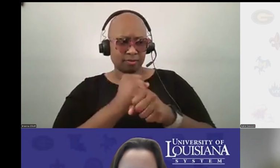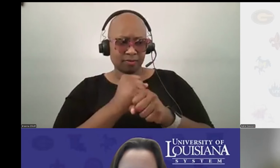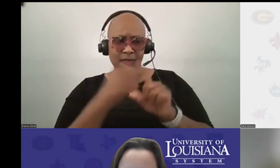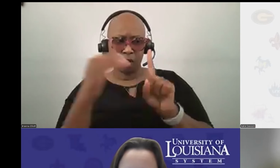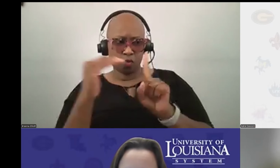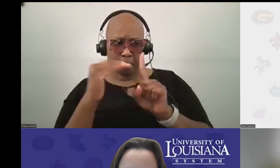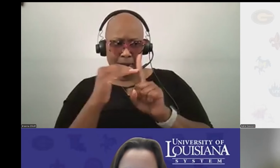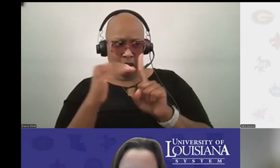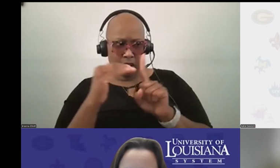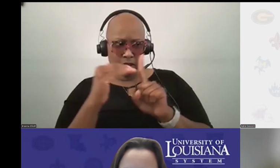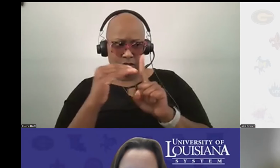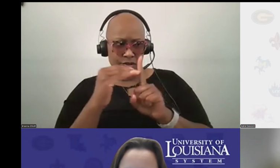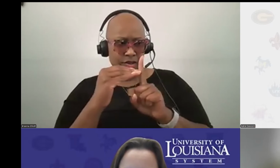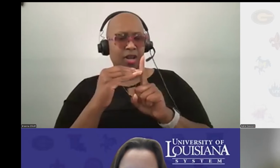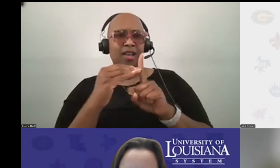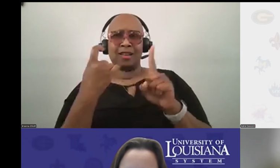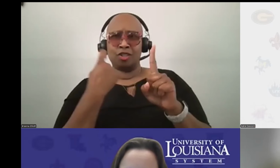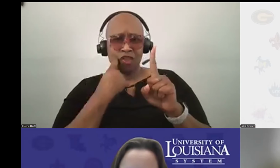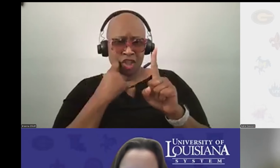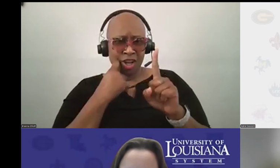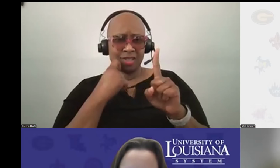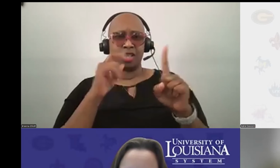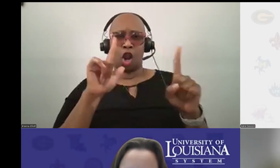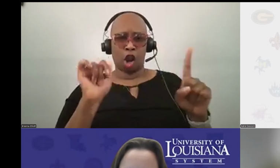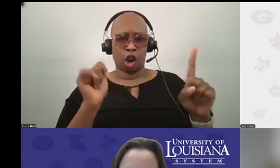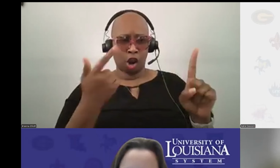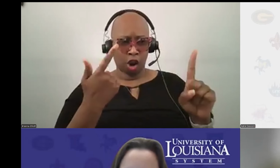and I just kind of logged into this, so I'm sorry I'm coming to the party late.